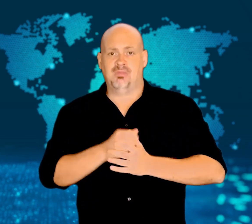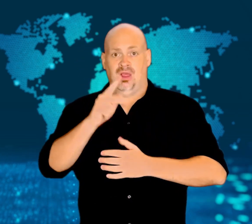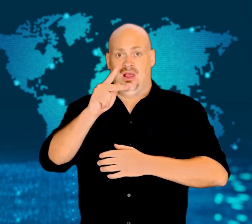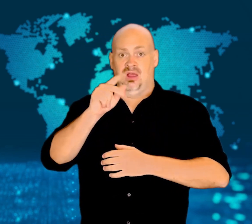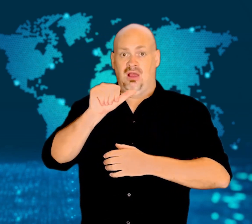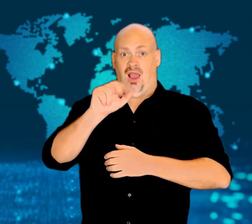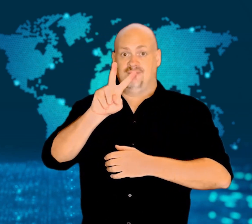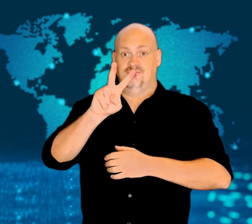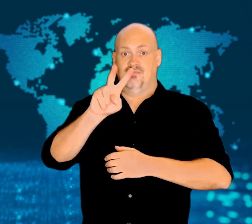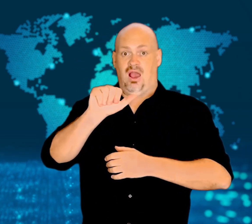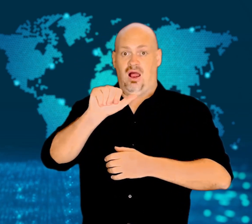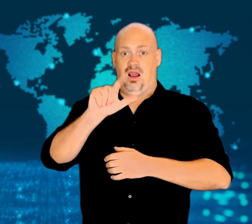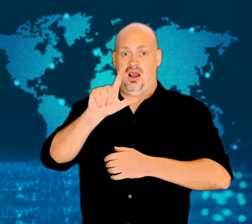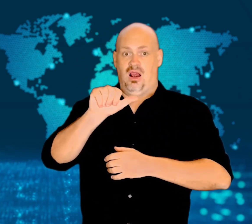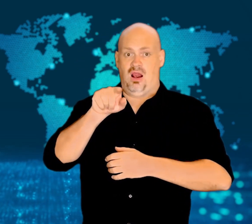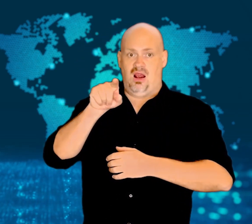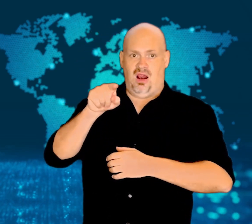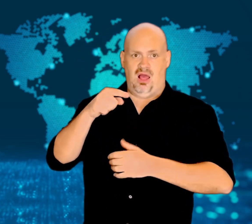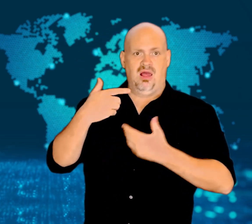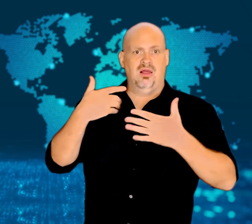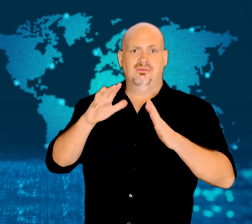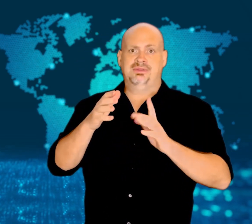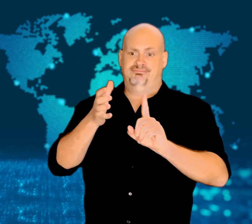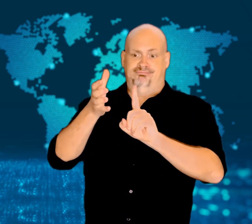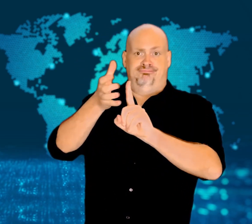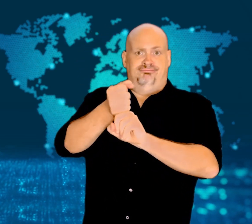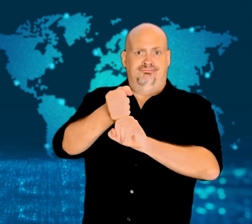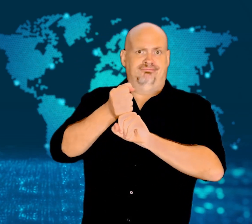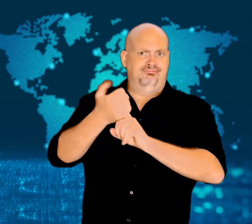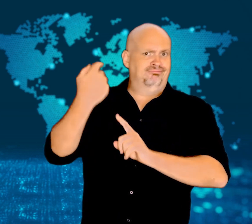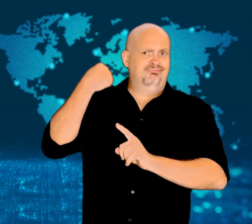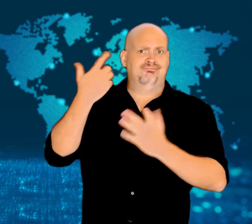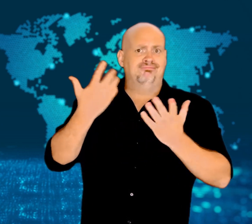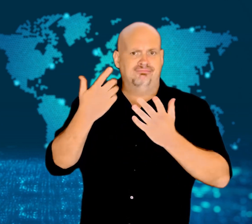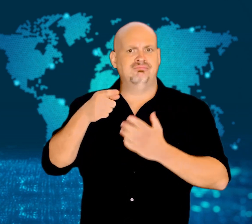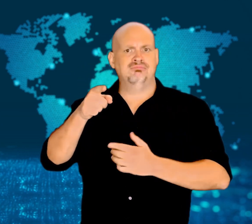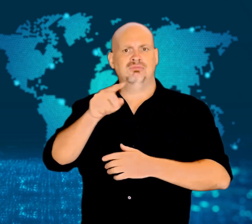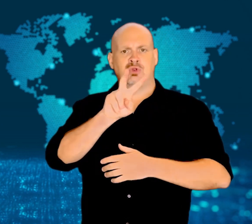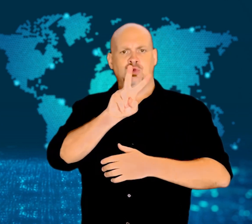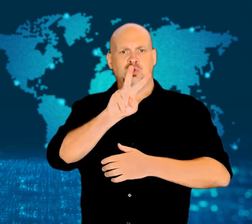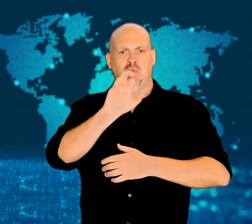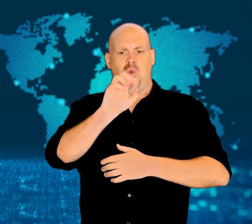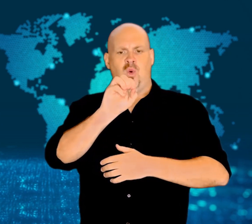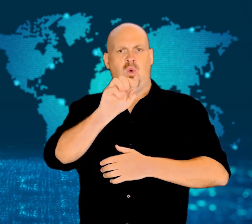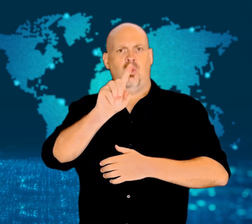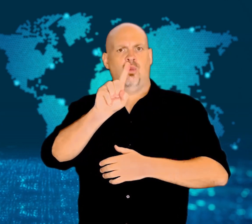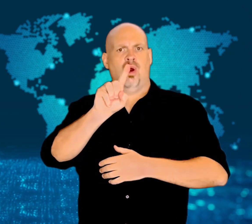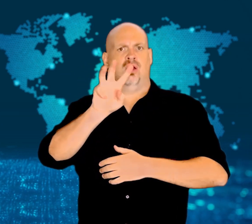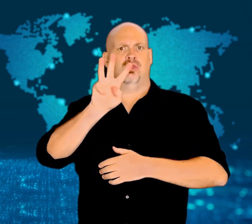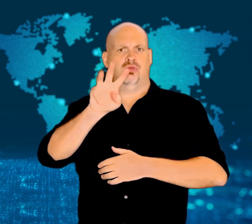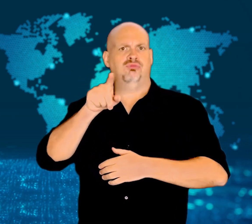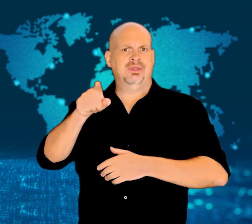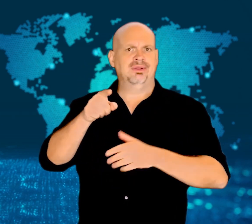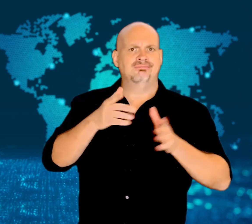Kavala was originally held for his connection